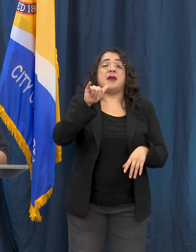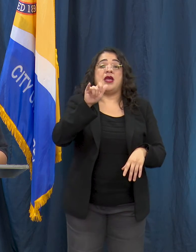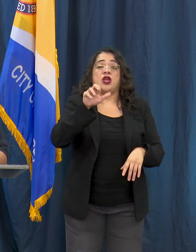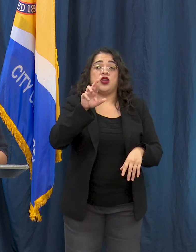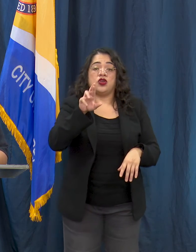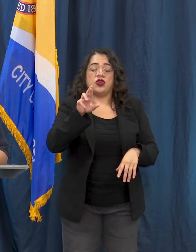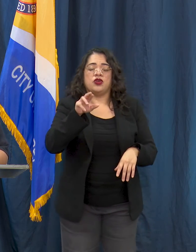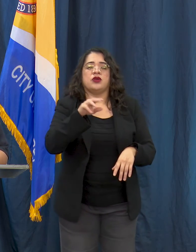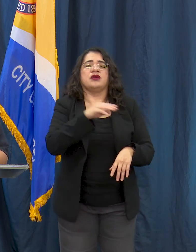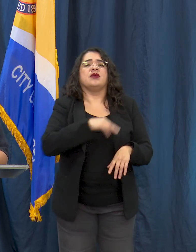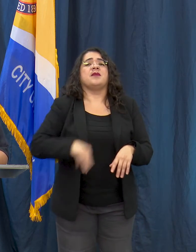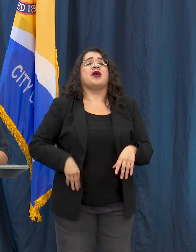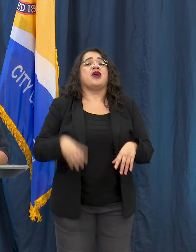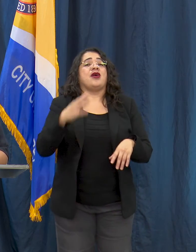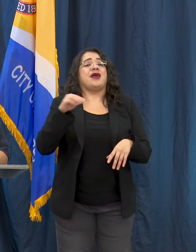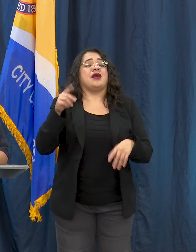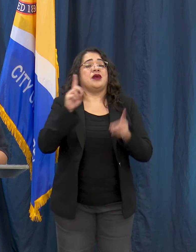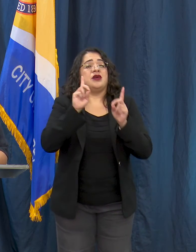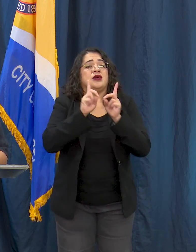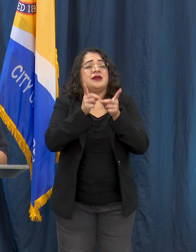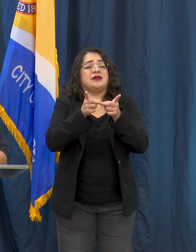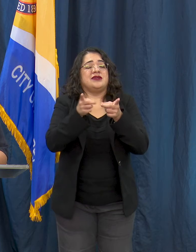garcia